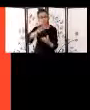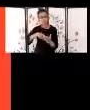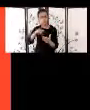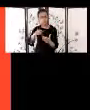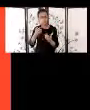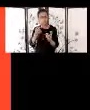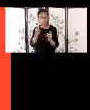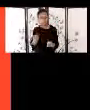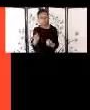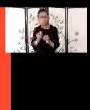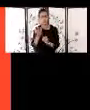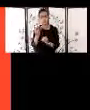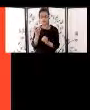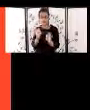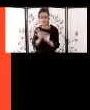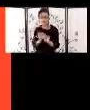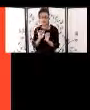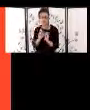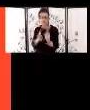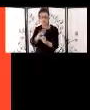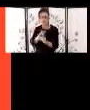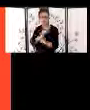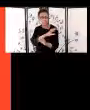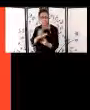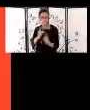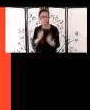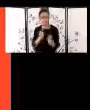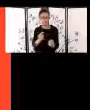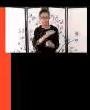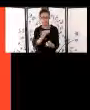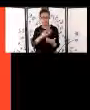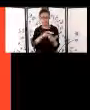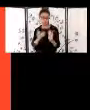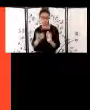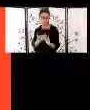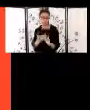how it will impact your practice and communities. The assessors should be able to see a logical